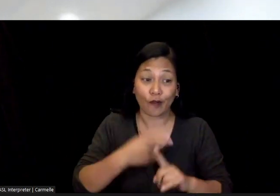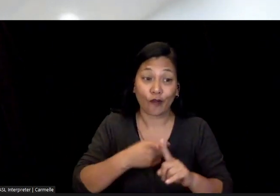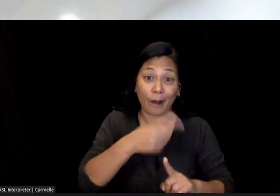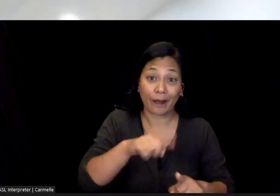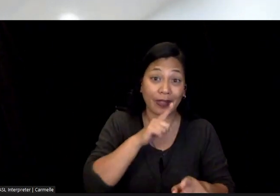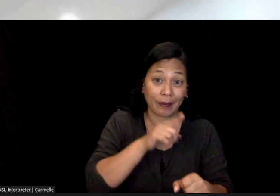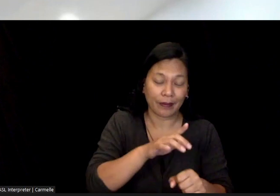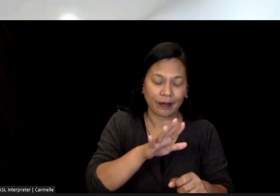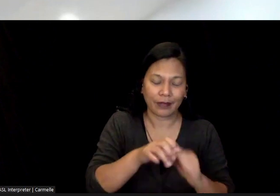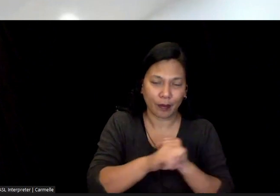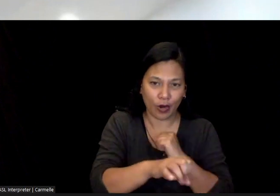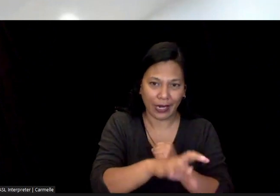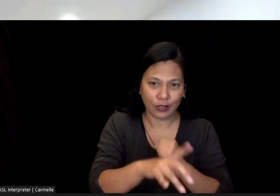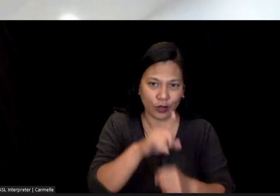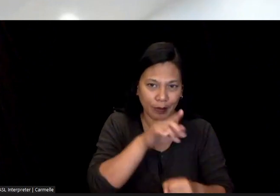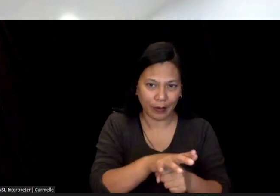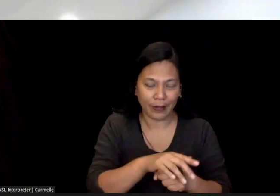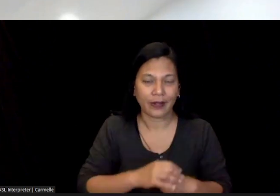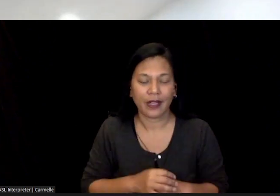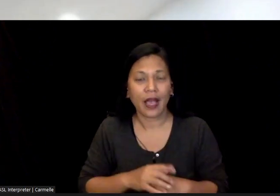But to answer Jamal's question, yes, we would fund both.